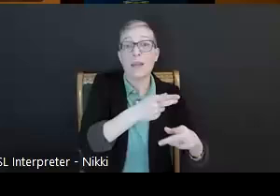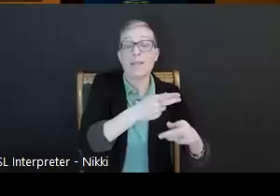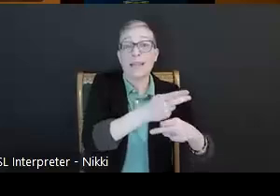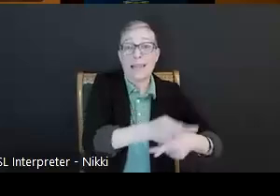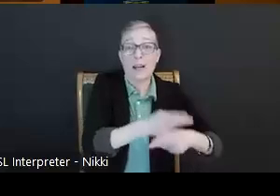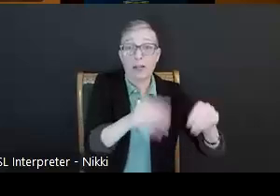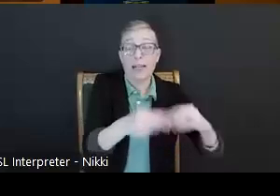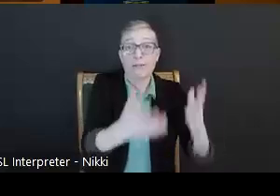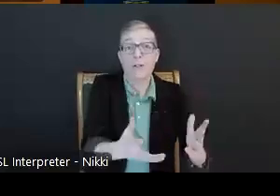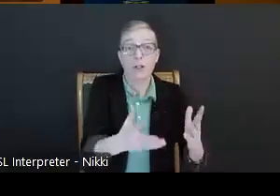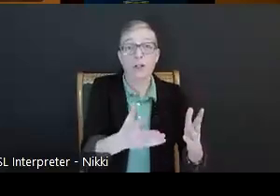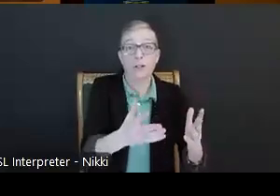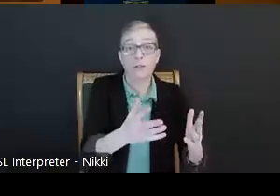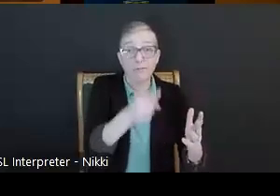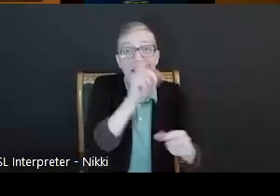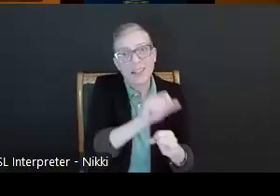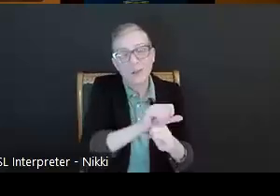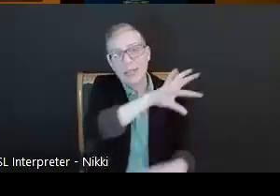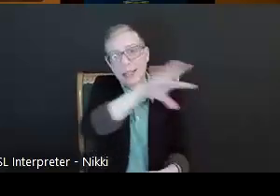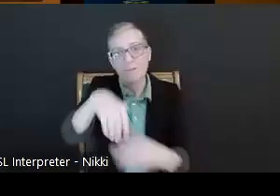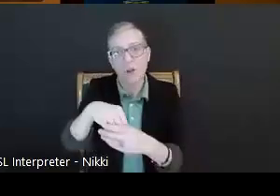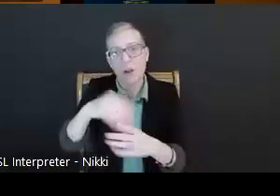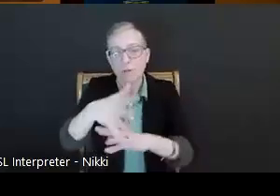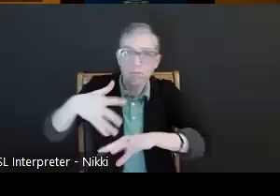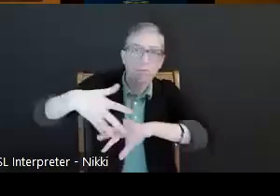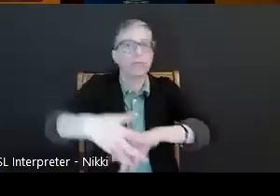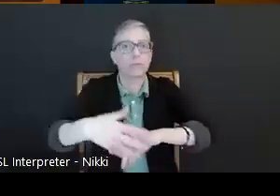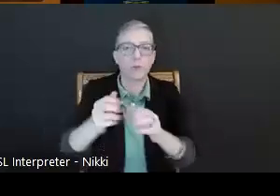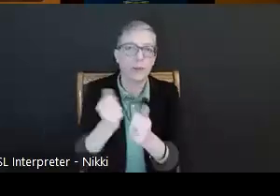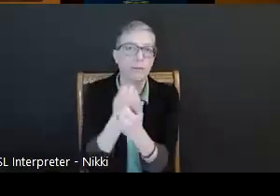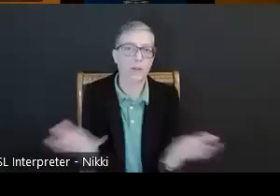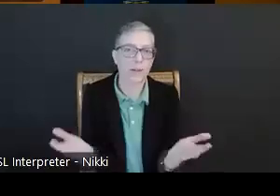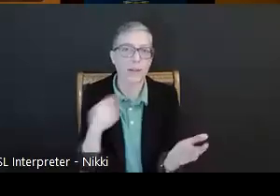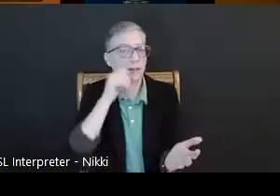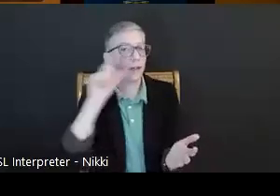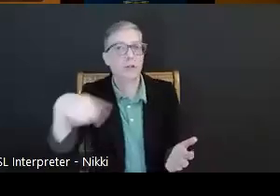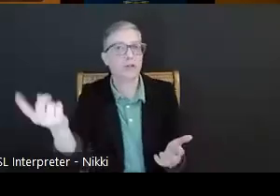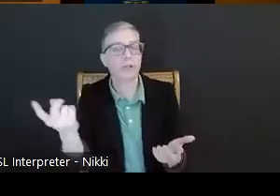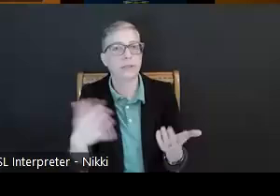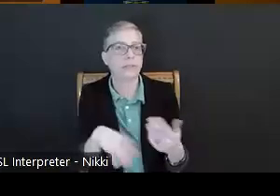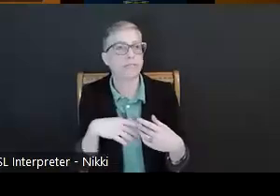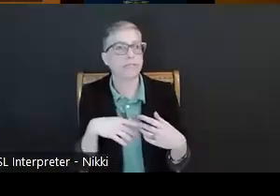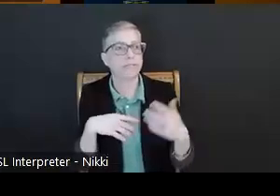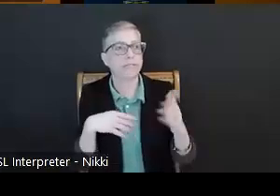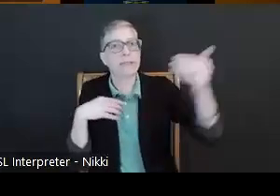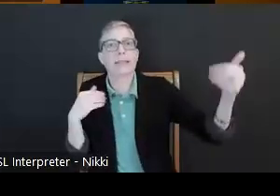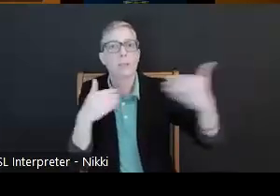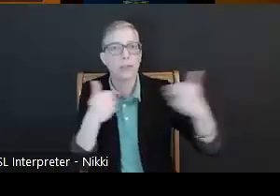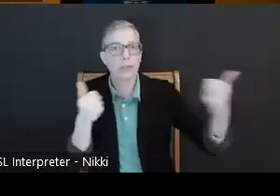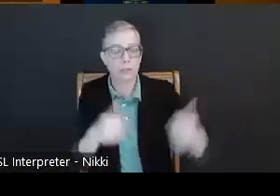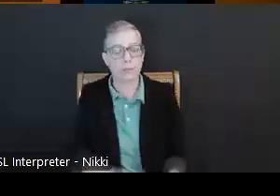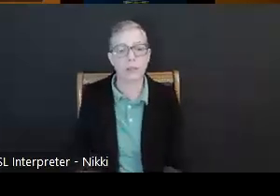picture um and then more broadly how we integrate all of this into psychooncology care and thinking